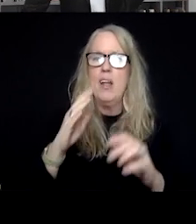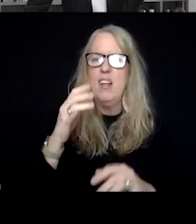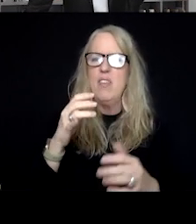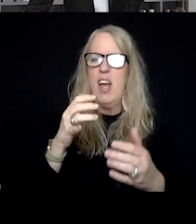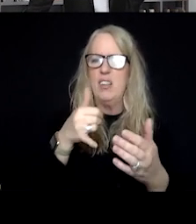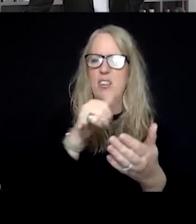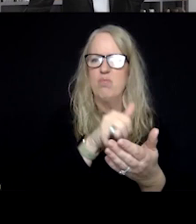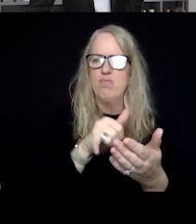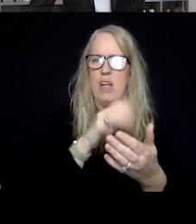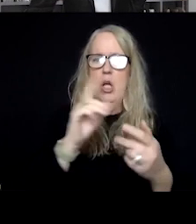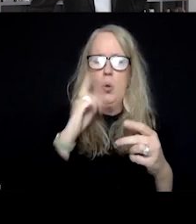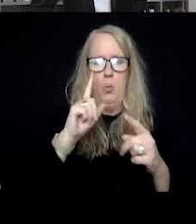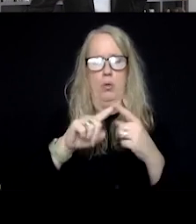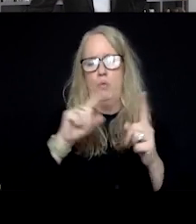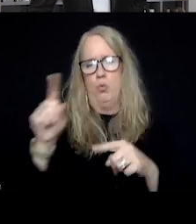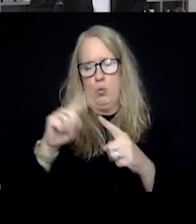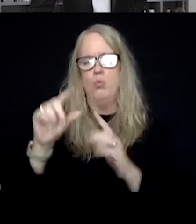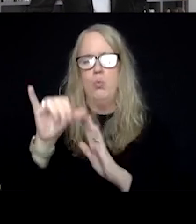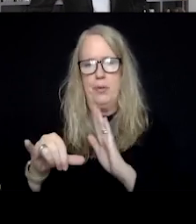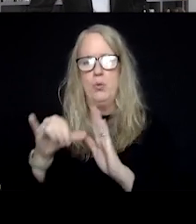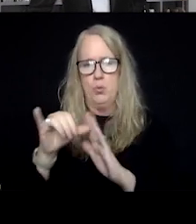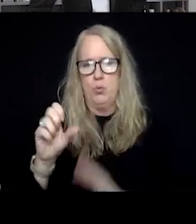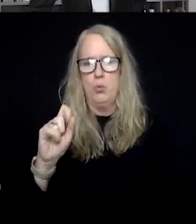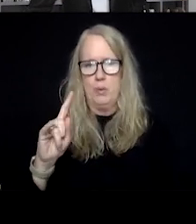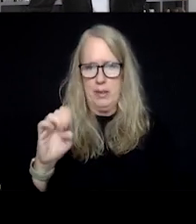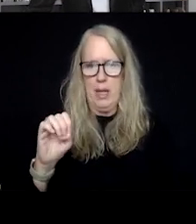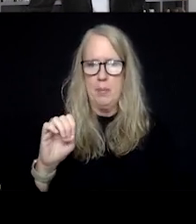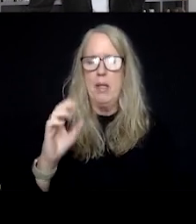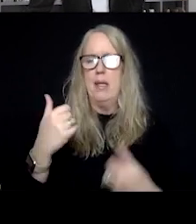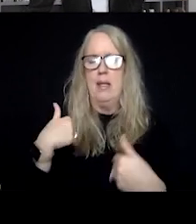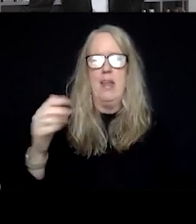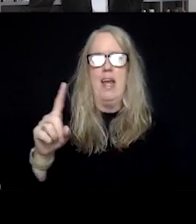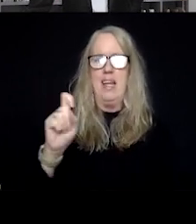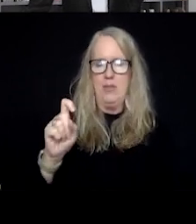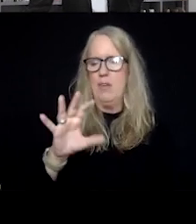YOU WILL GO STRAIGHT ON THE YOUTUBE SITE THAT HAS THE EPISODES